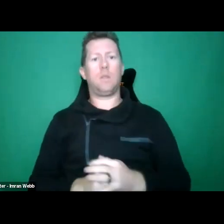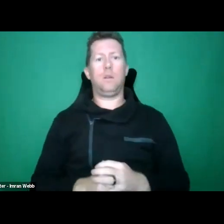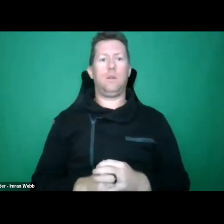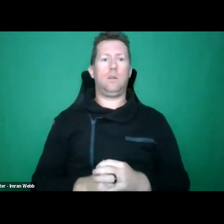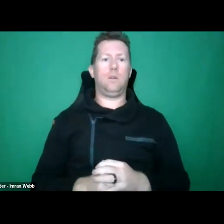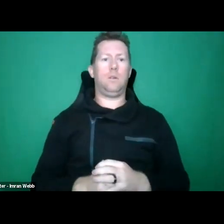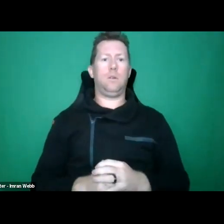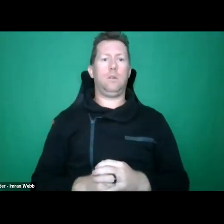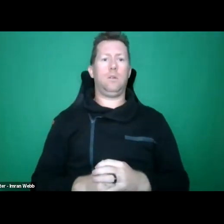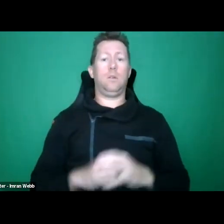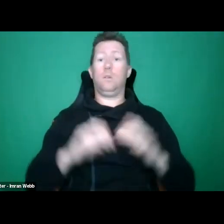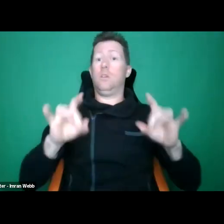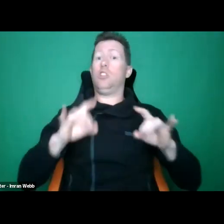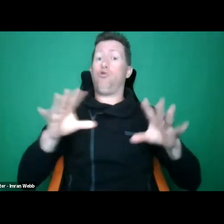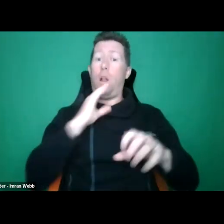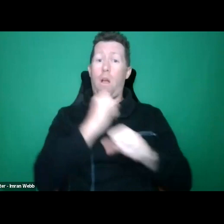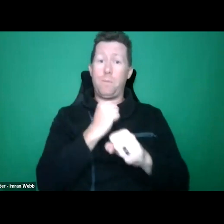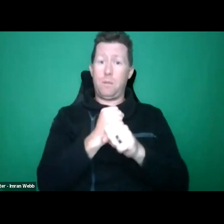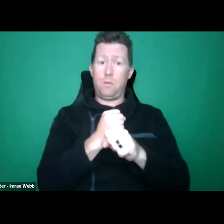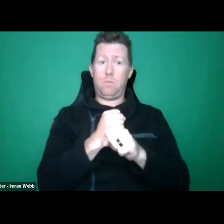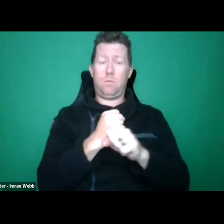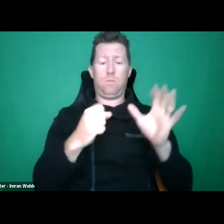the Australian Government, the Australian Capital Territory,